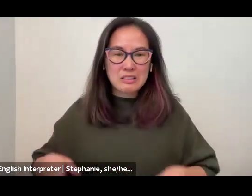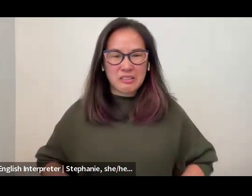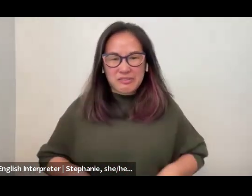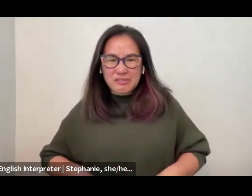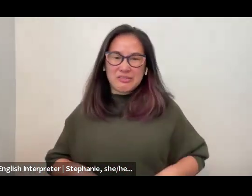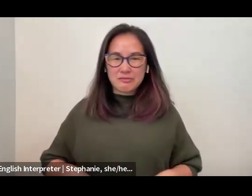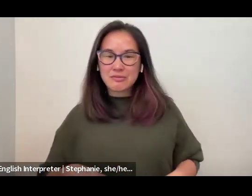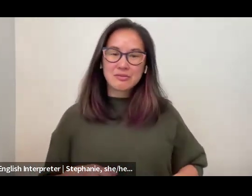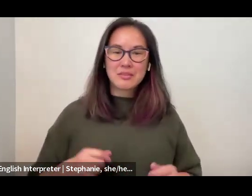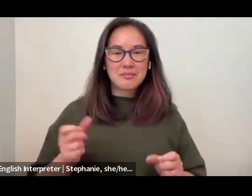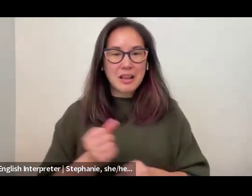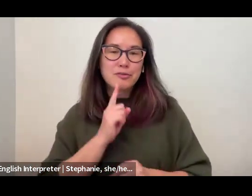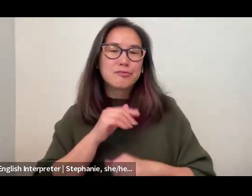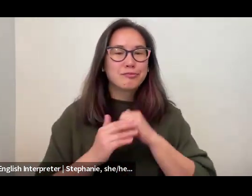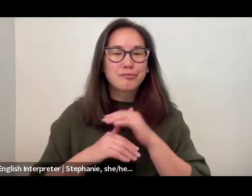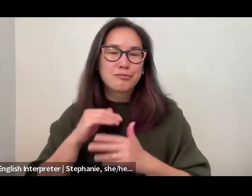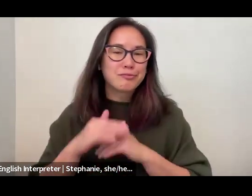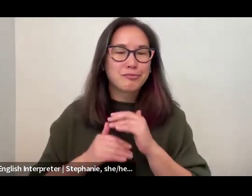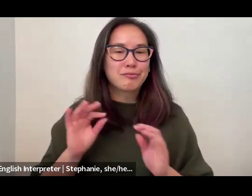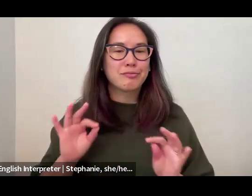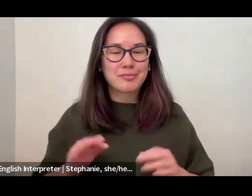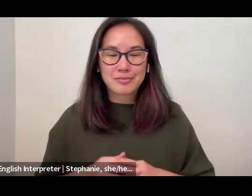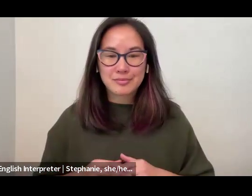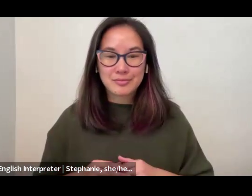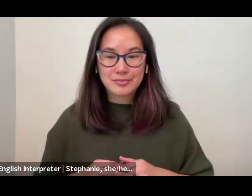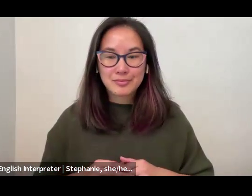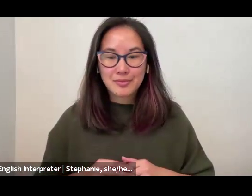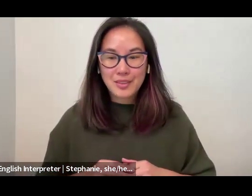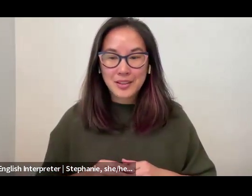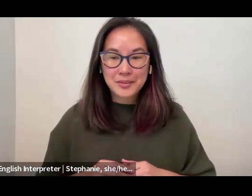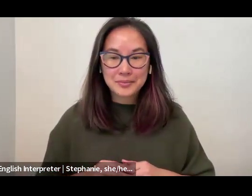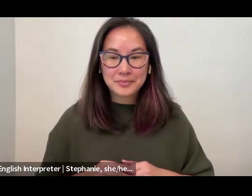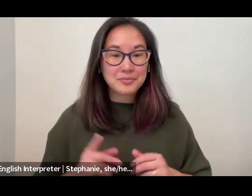because we want to be comfortable. So, we're going to start out with some breathwork.